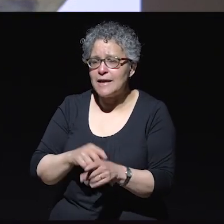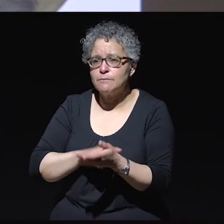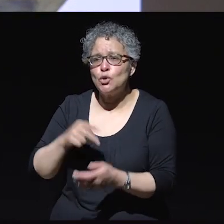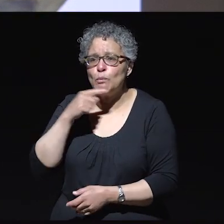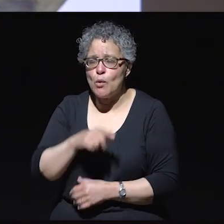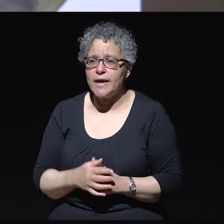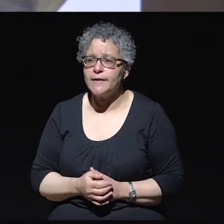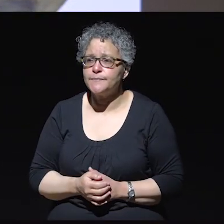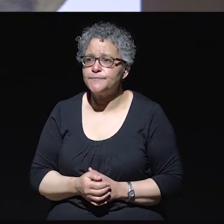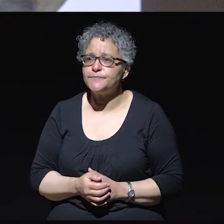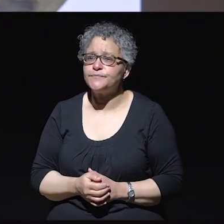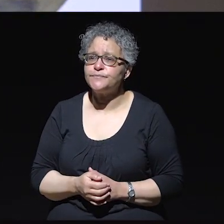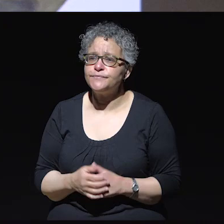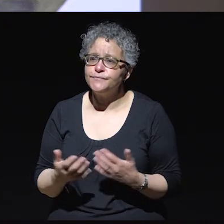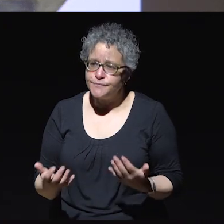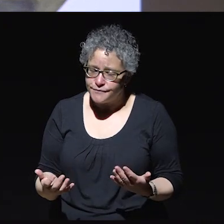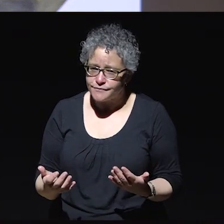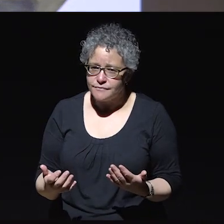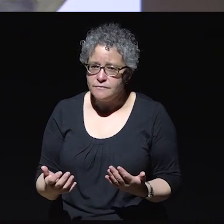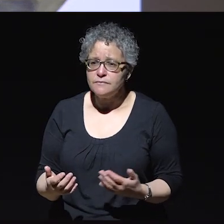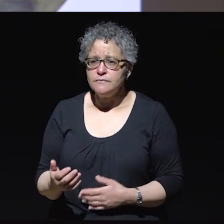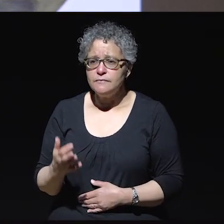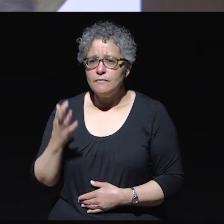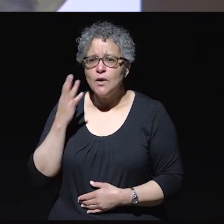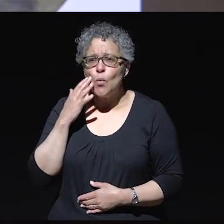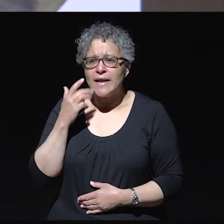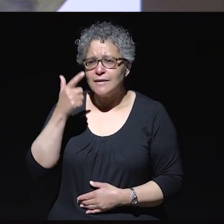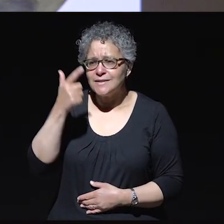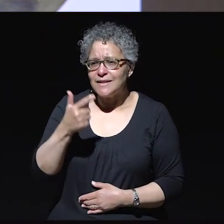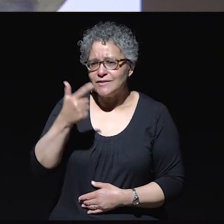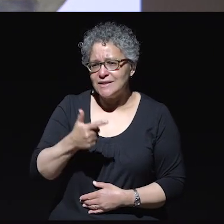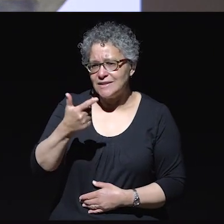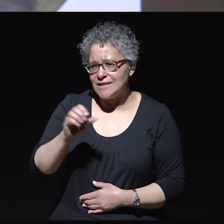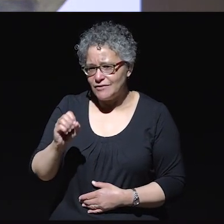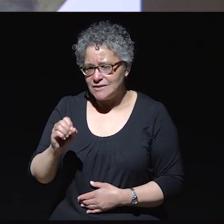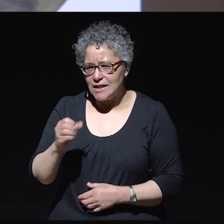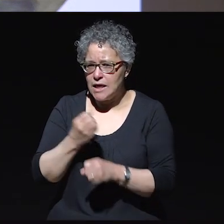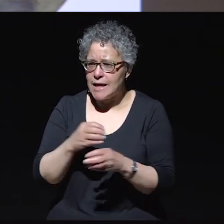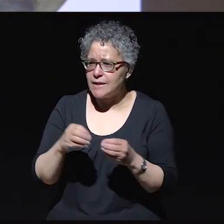So if, in exhibiting 'The Blue Boy' in 1770, Gainsborough was trying to suggest